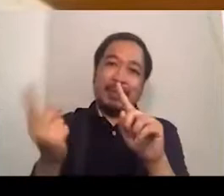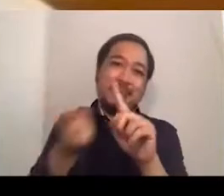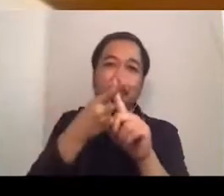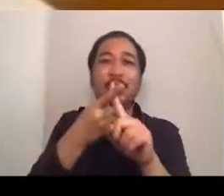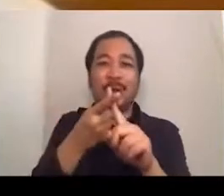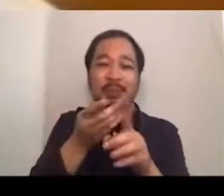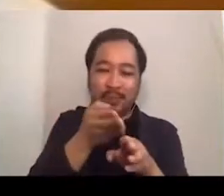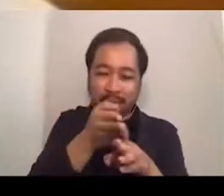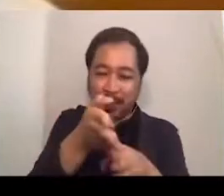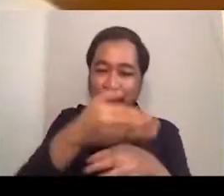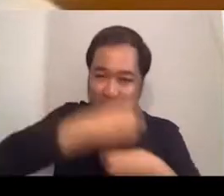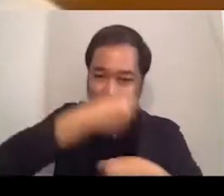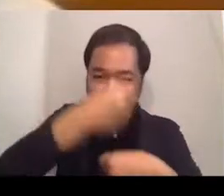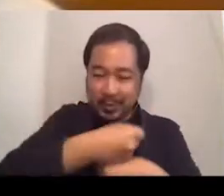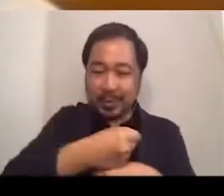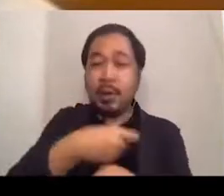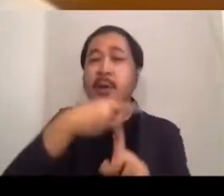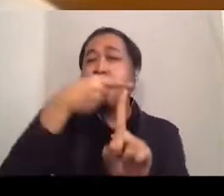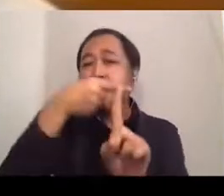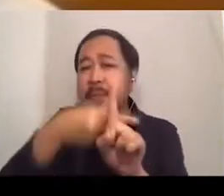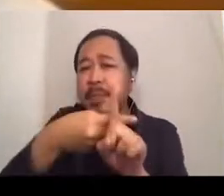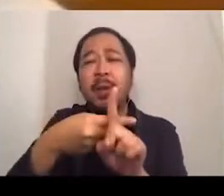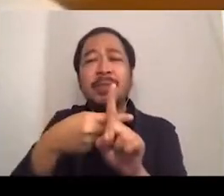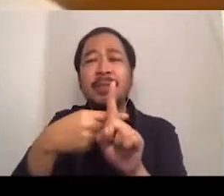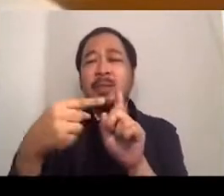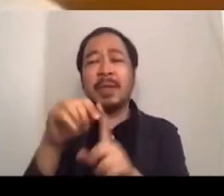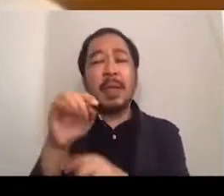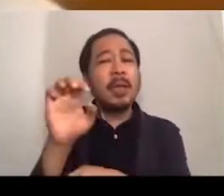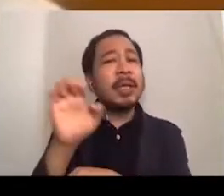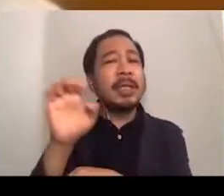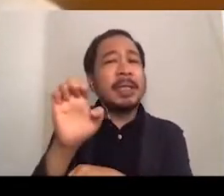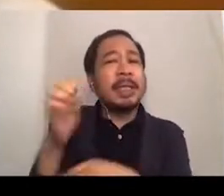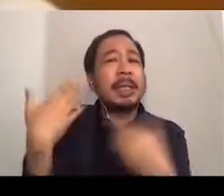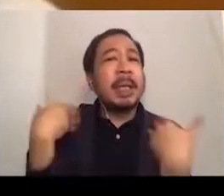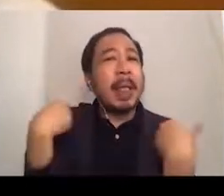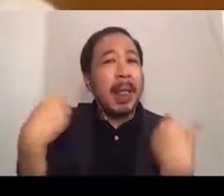eHealth and telemedicine. I also think that